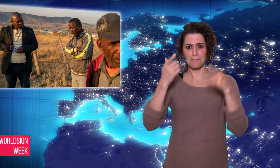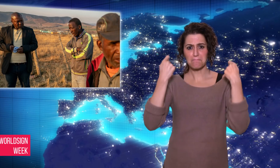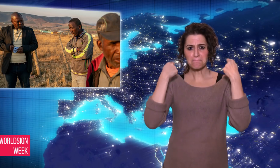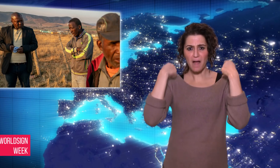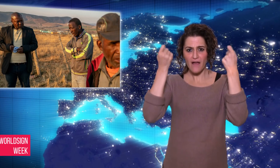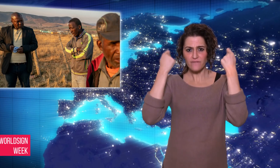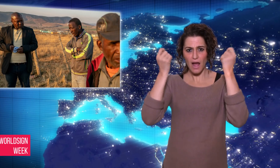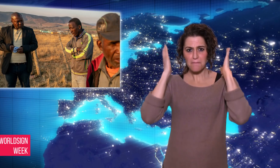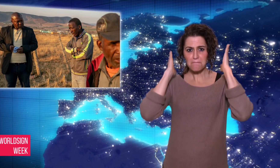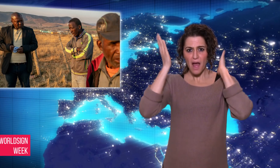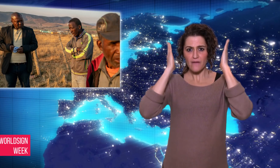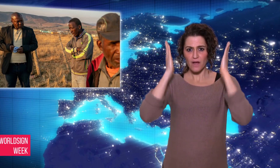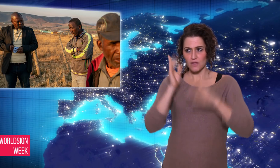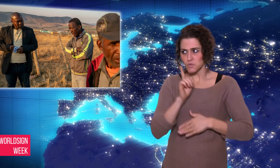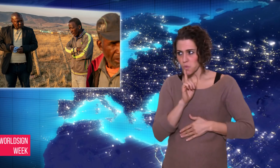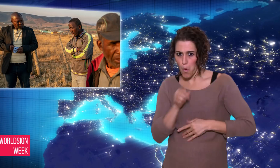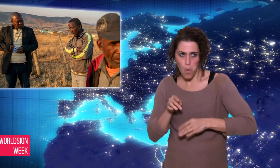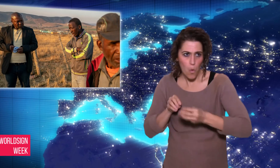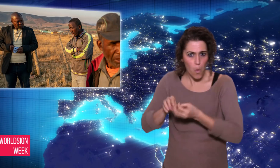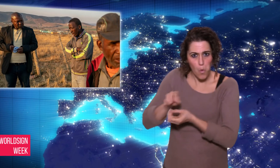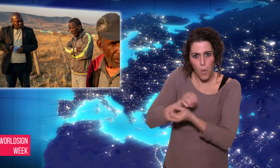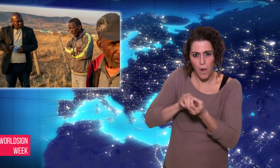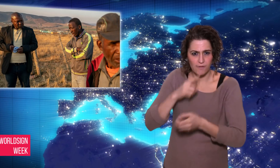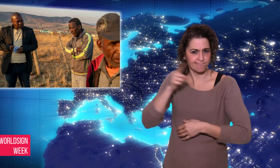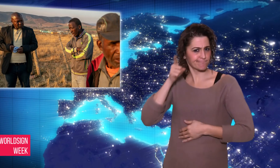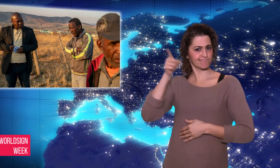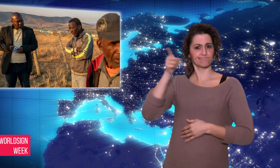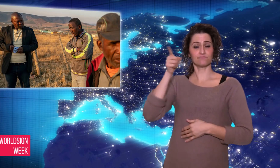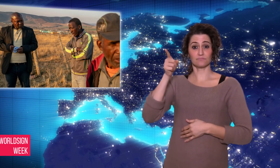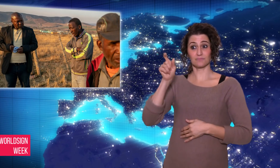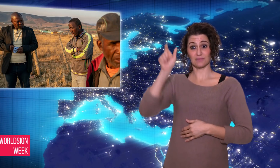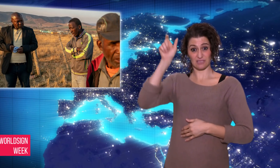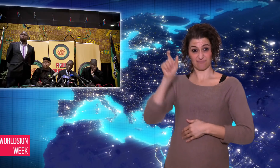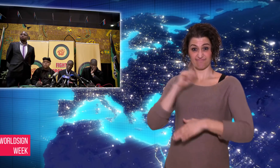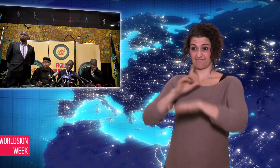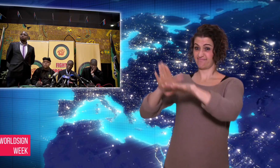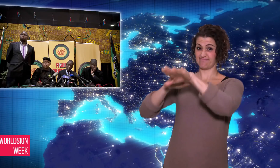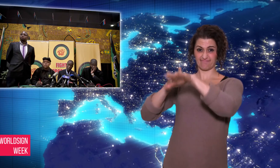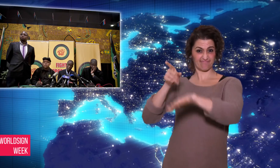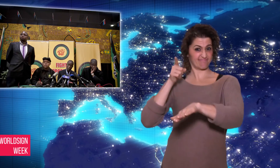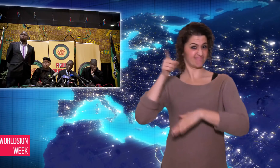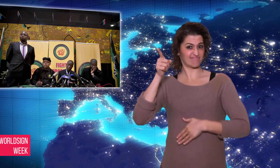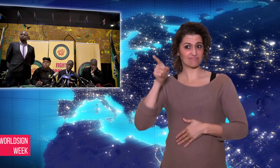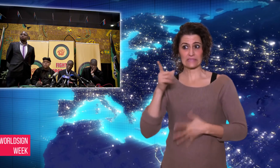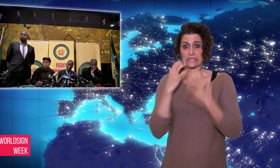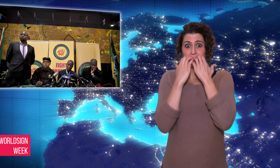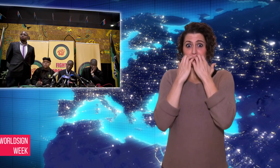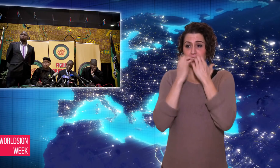national crisis,and the police are